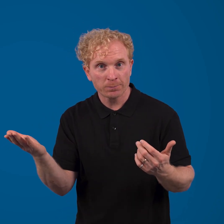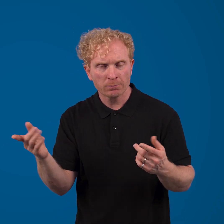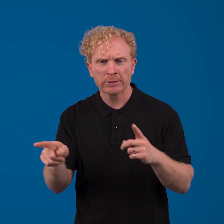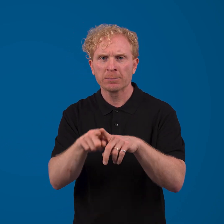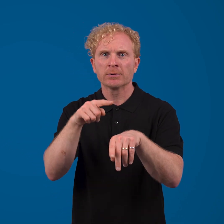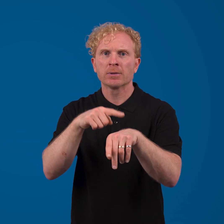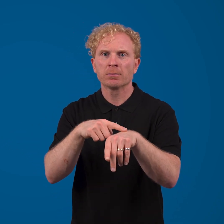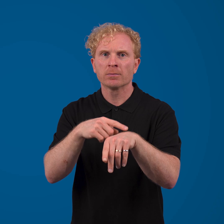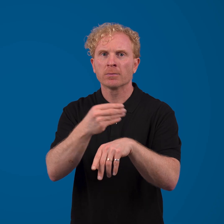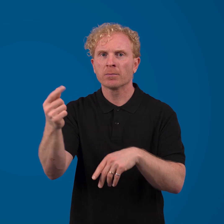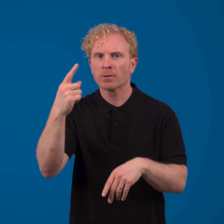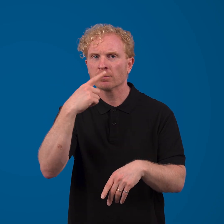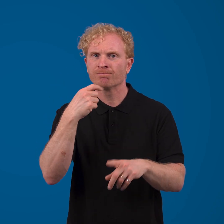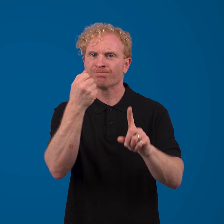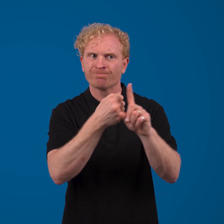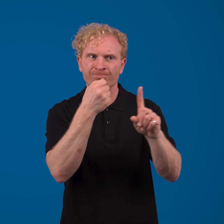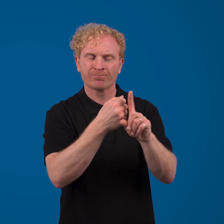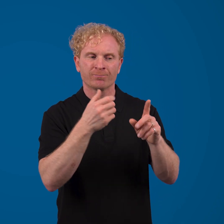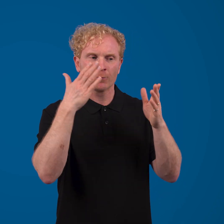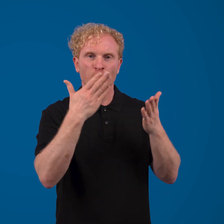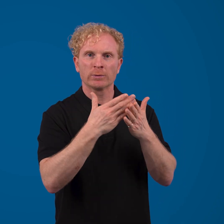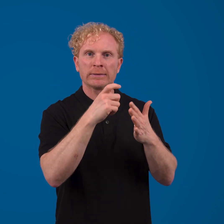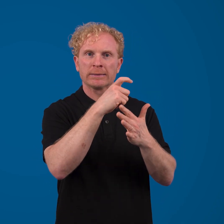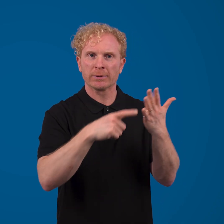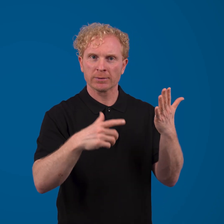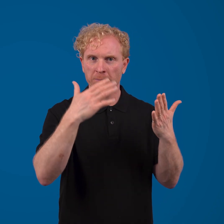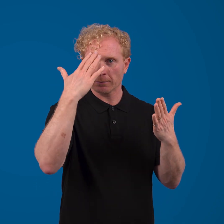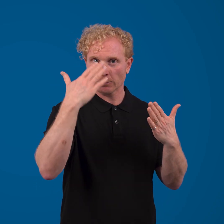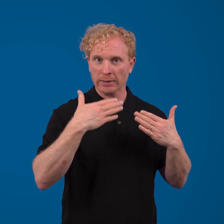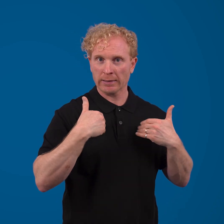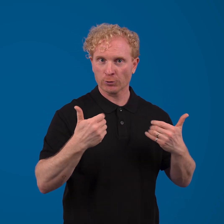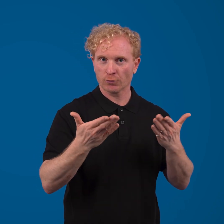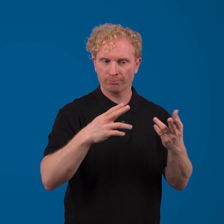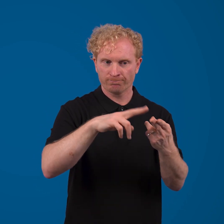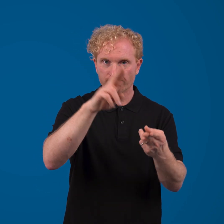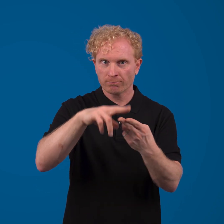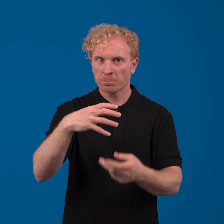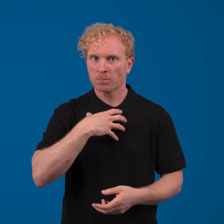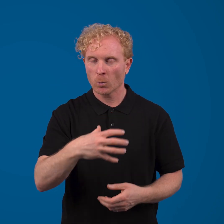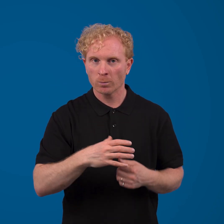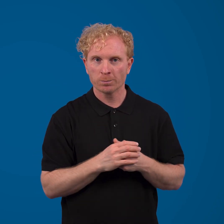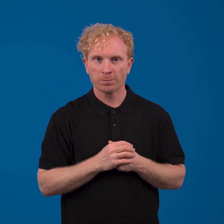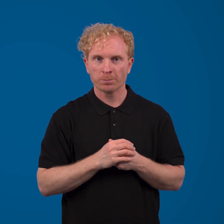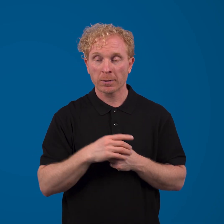while others advocated for increasing disability mental health services.